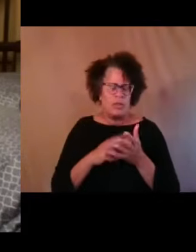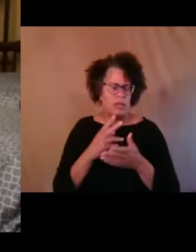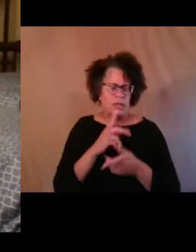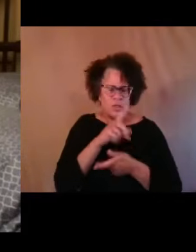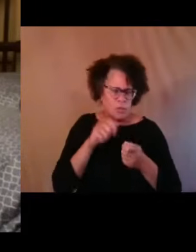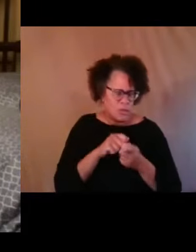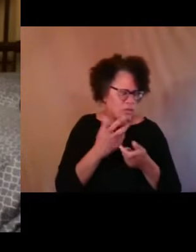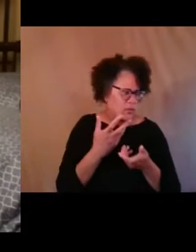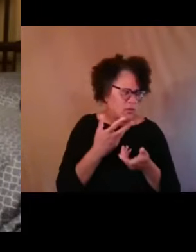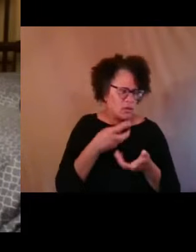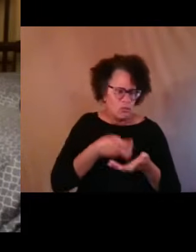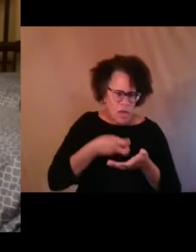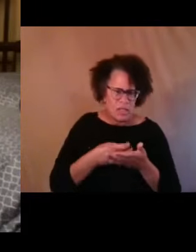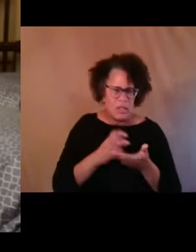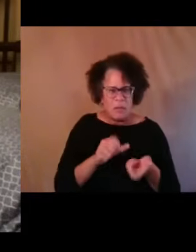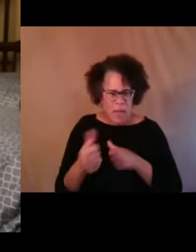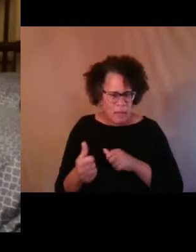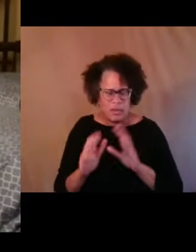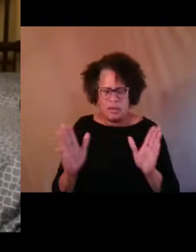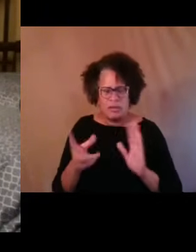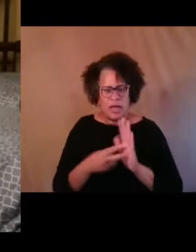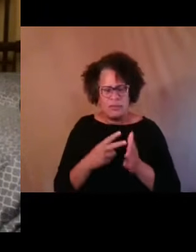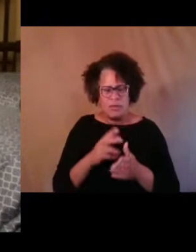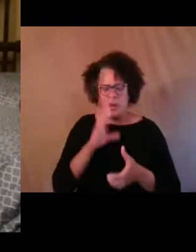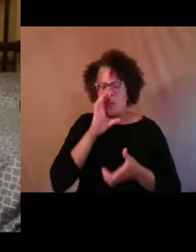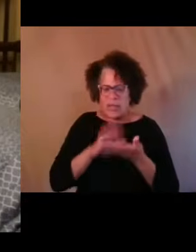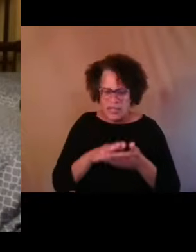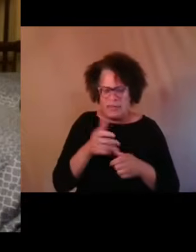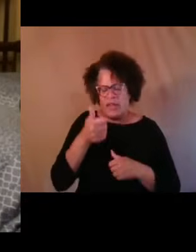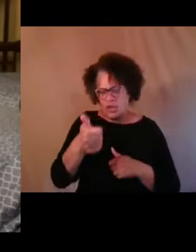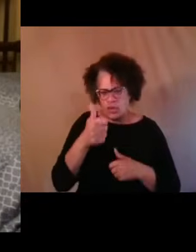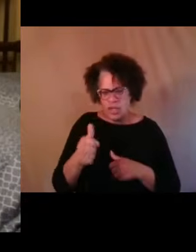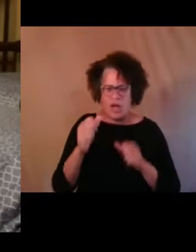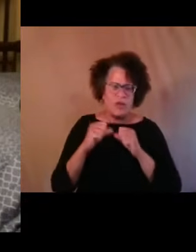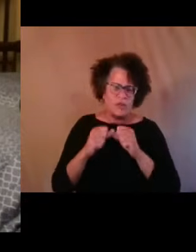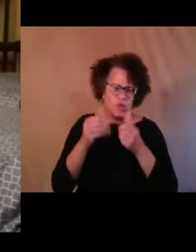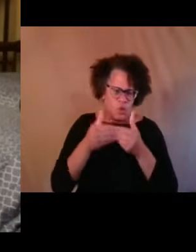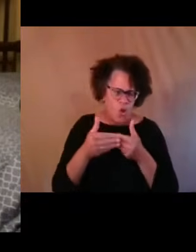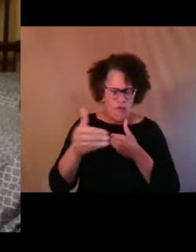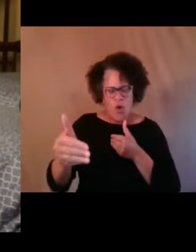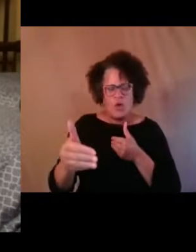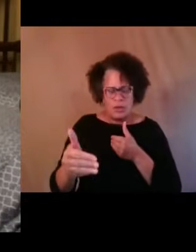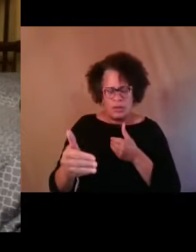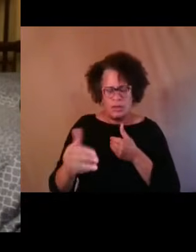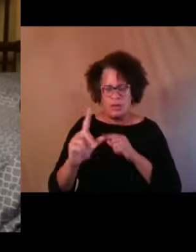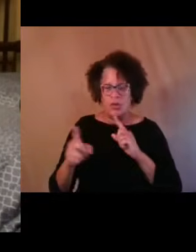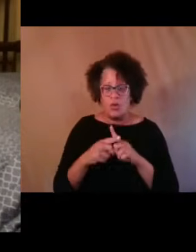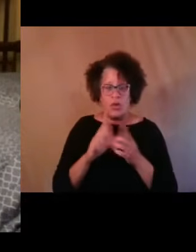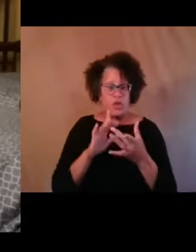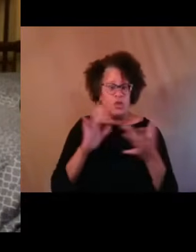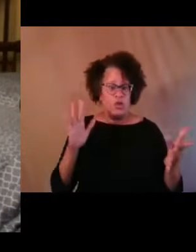I'm talking about faith in yourself to go forward. And when we lose faith, we despair.